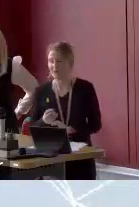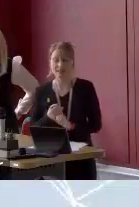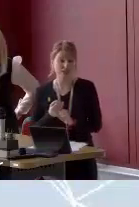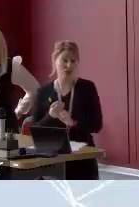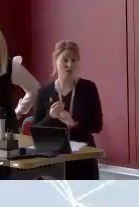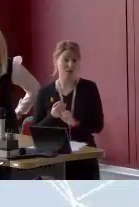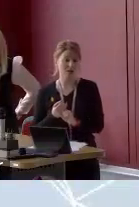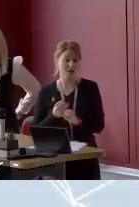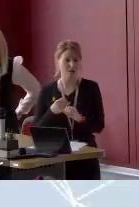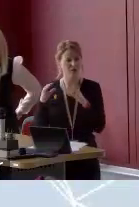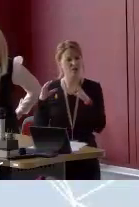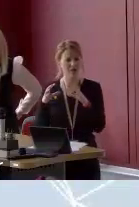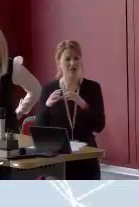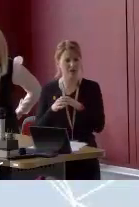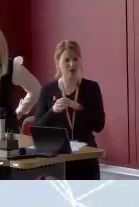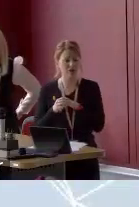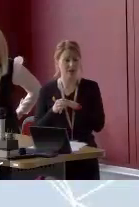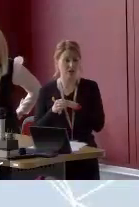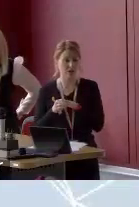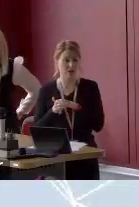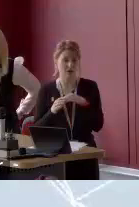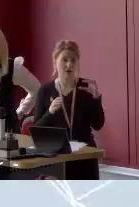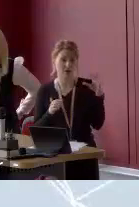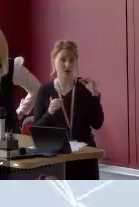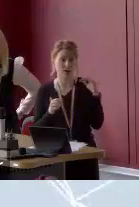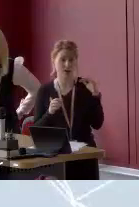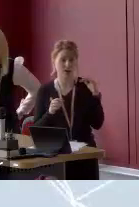we had the digital survey or a few different versions of a digital survey as well as one